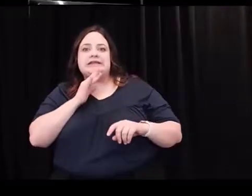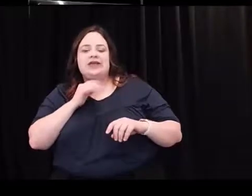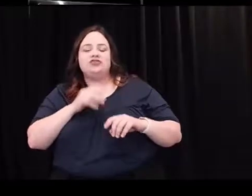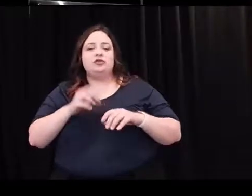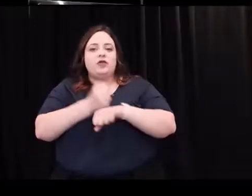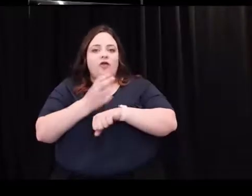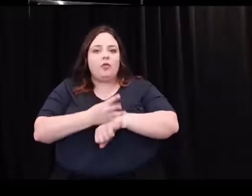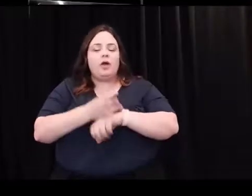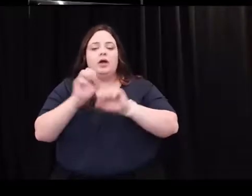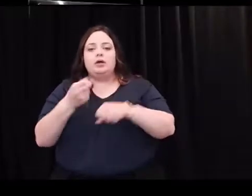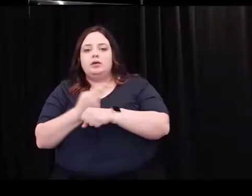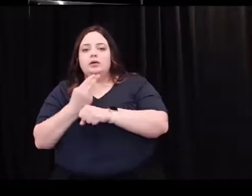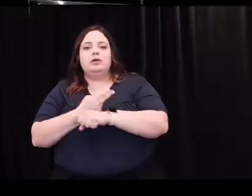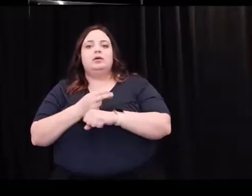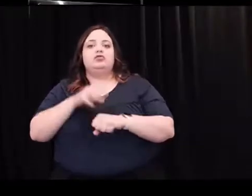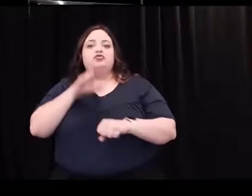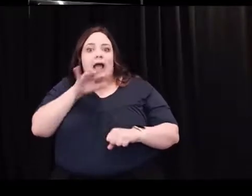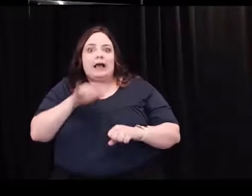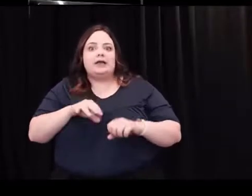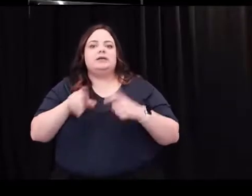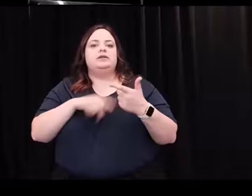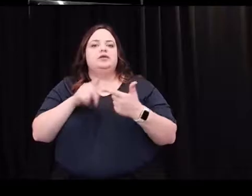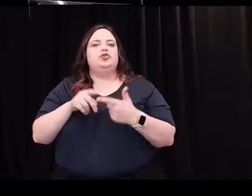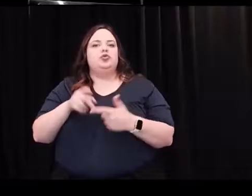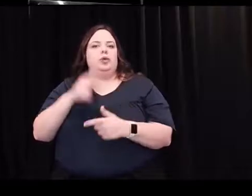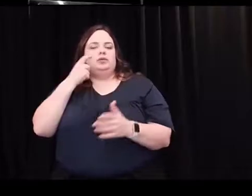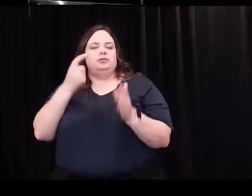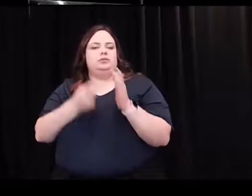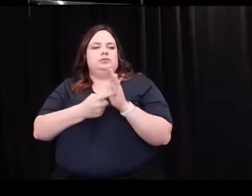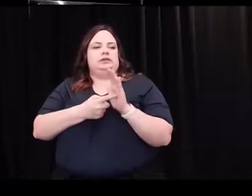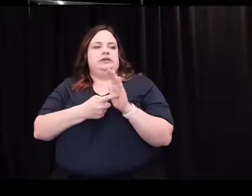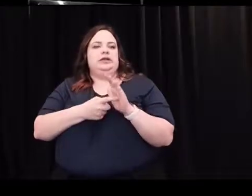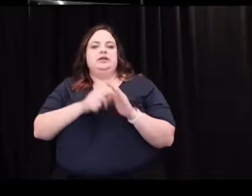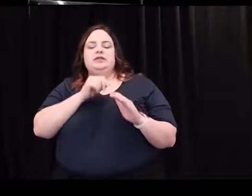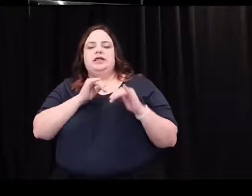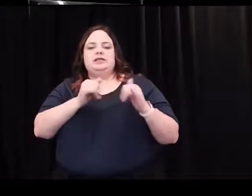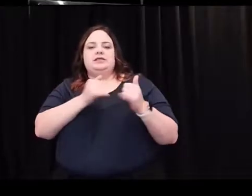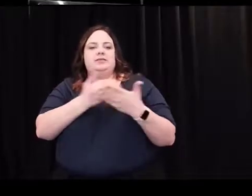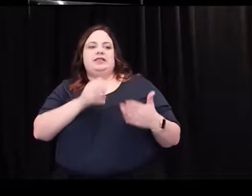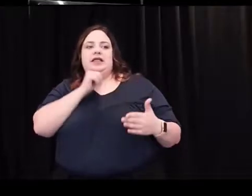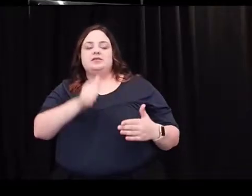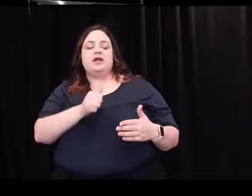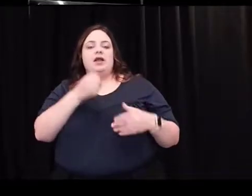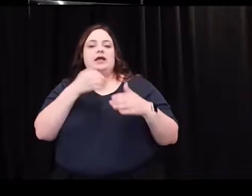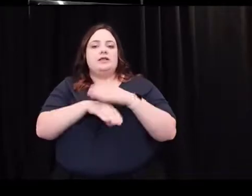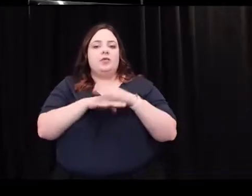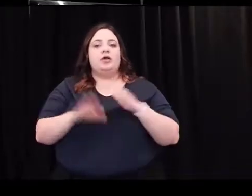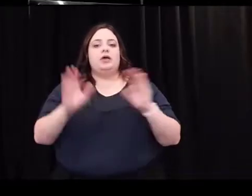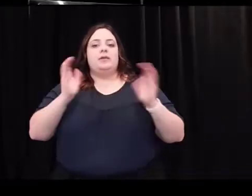to discover things that do not have the same accessible name as what's visually displayed.